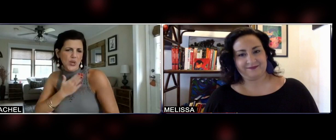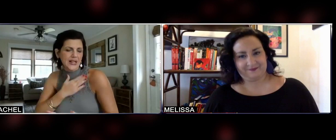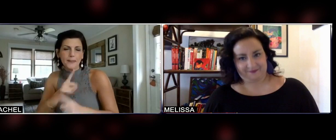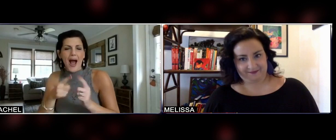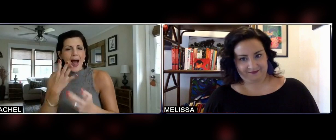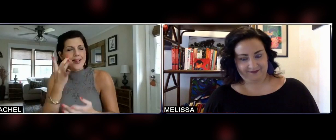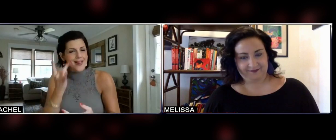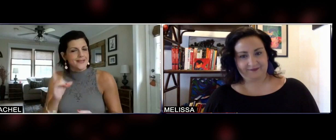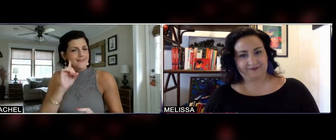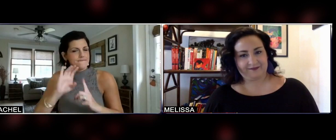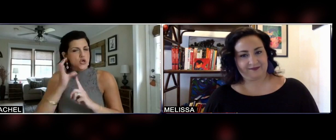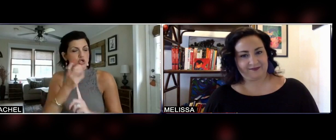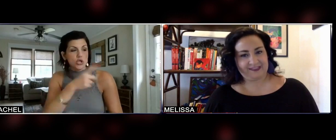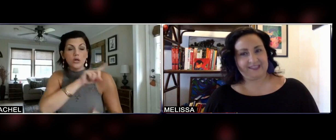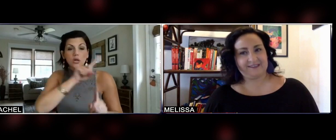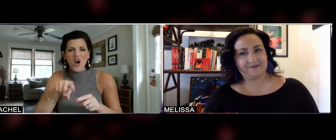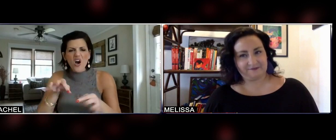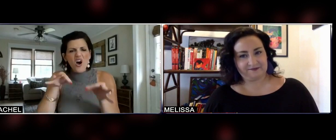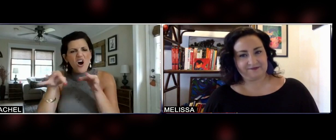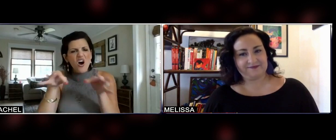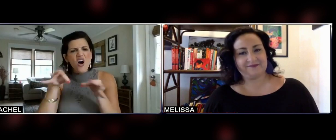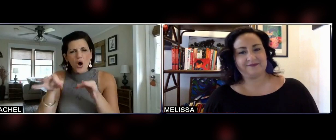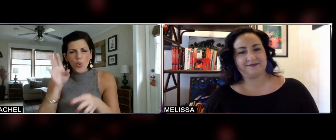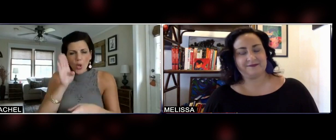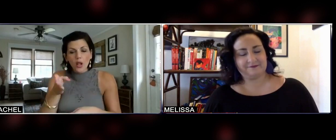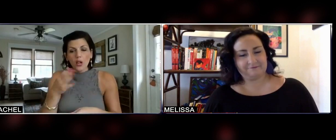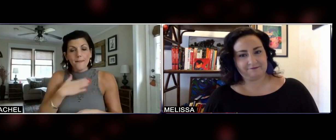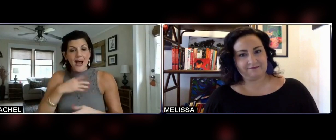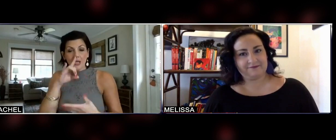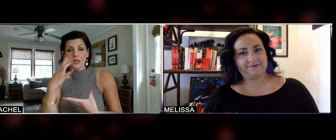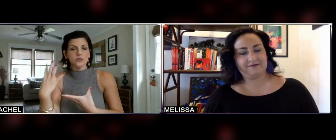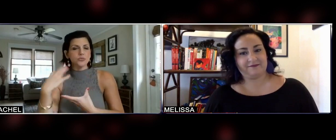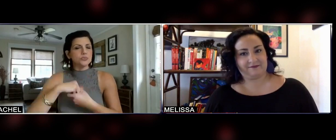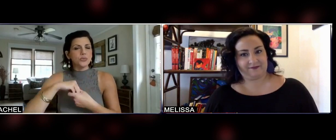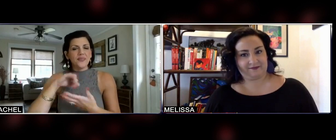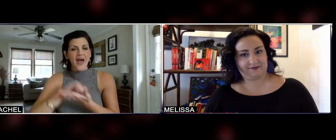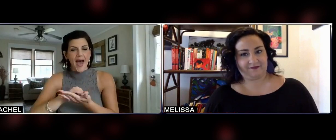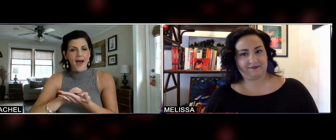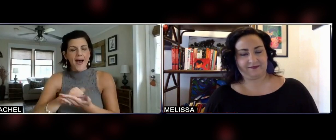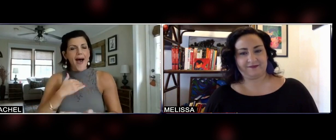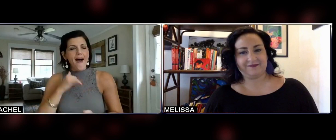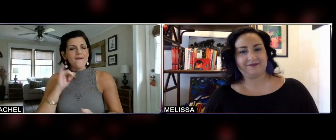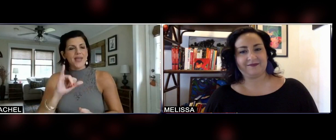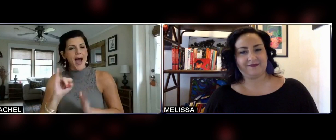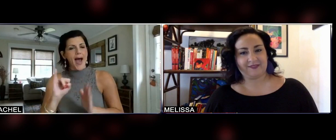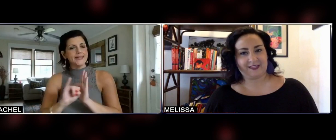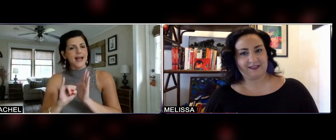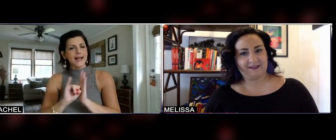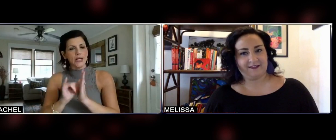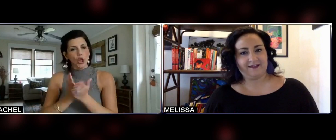My family is willing to do this, but I like how the deaf people explain about deaf culture. My kids are absorbing all that and developing